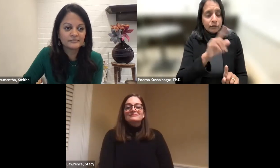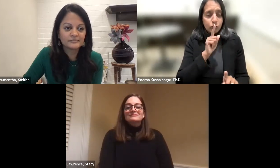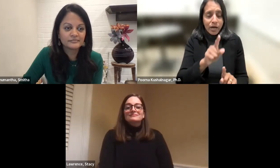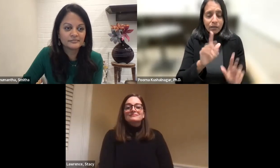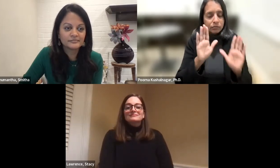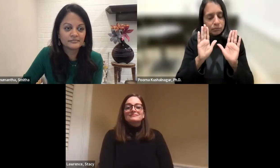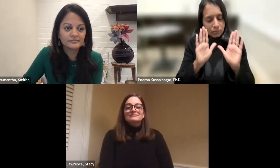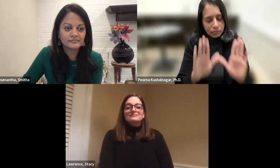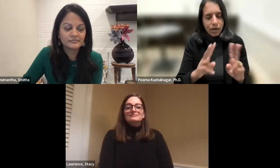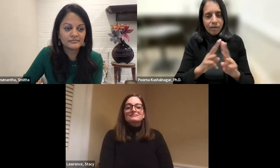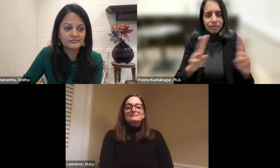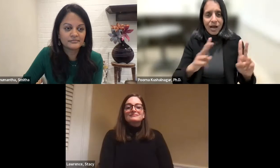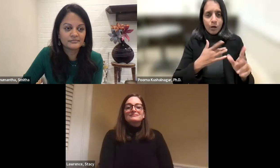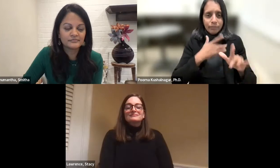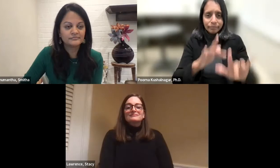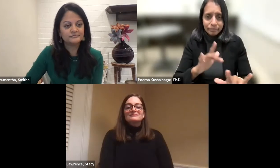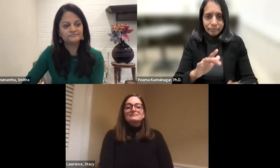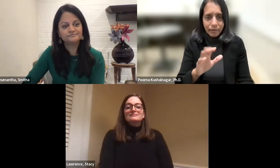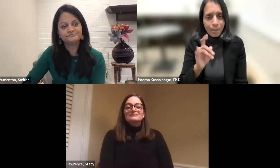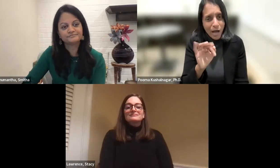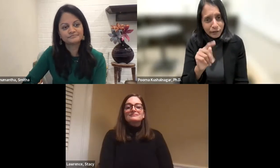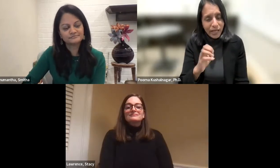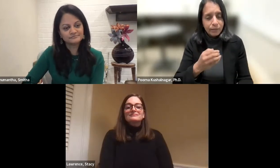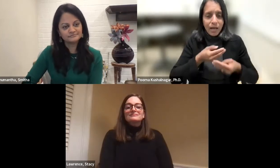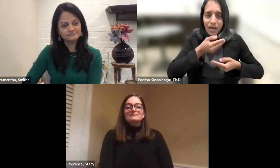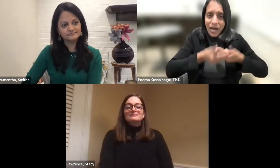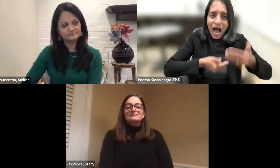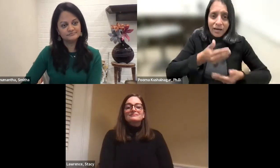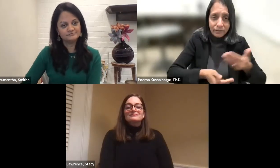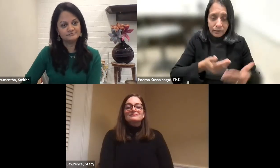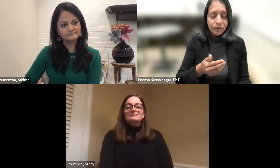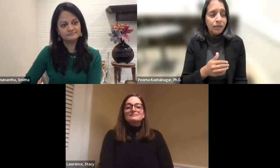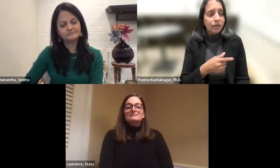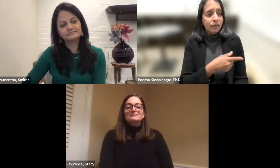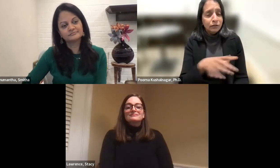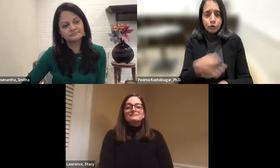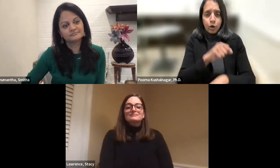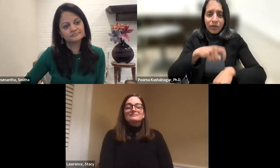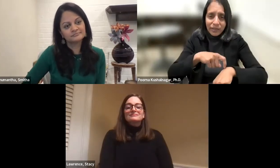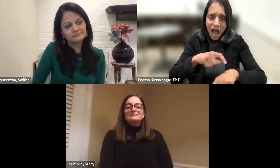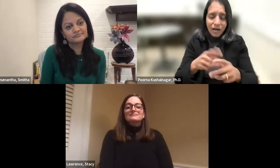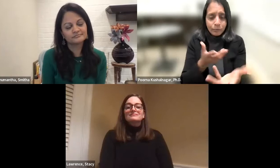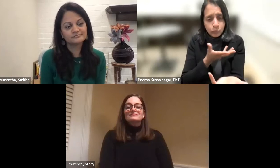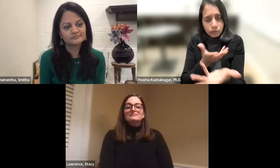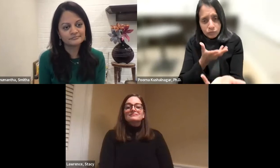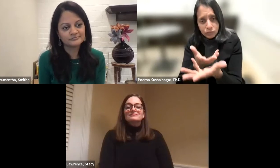so Dr. Ammons was-- Oh, she was a great, sympathetic person, and she was able to really navigate us